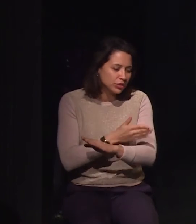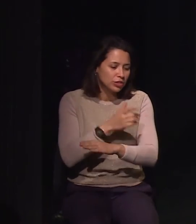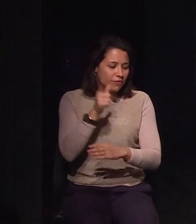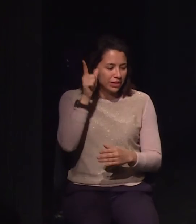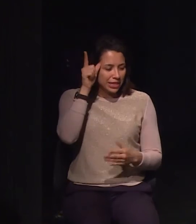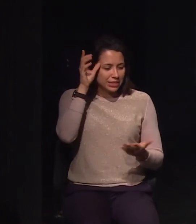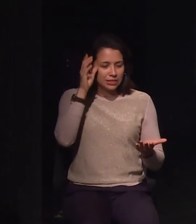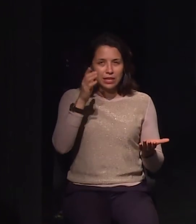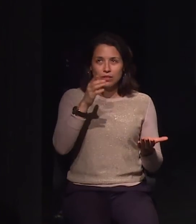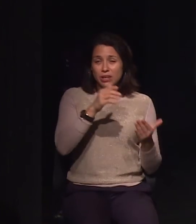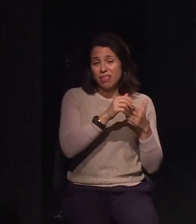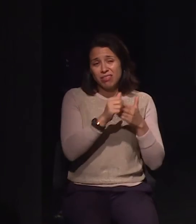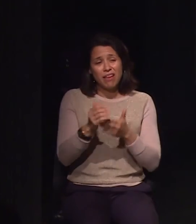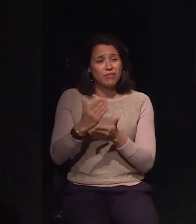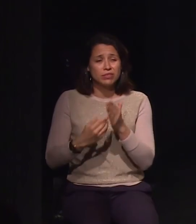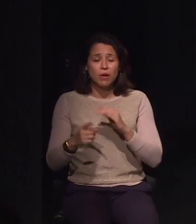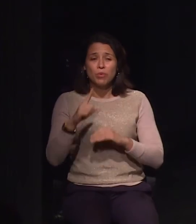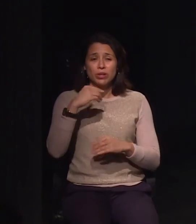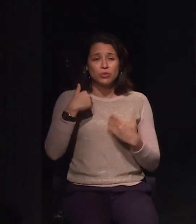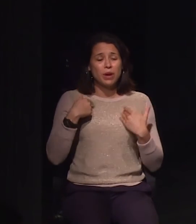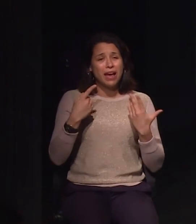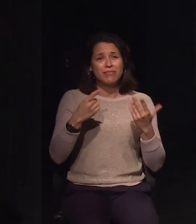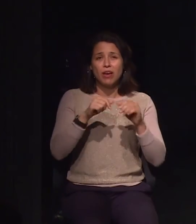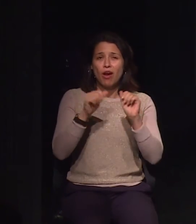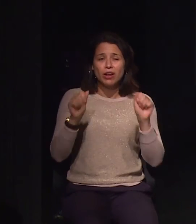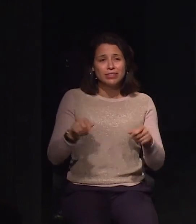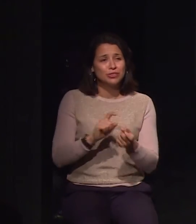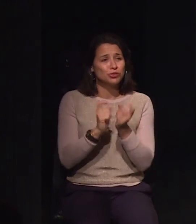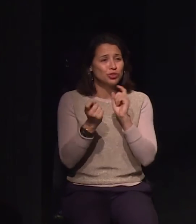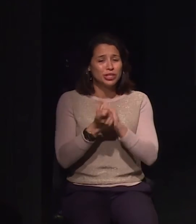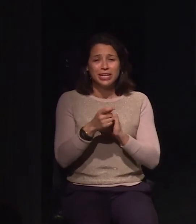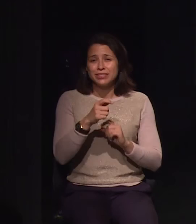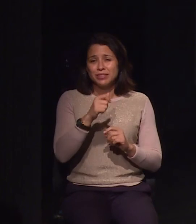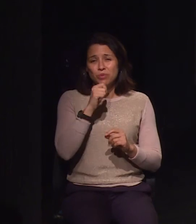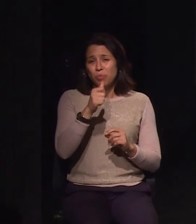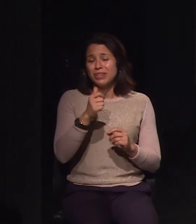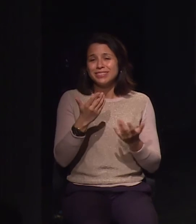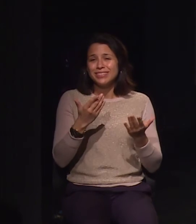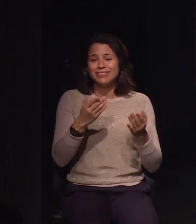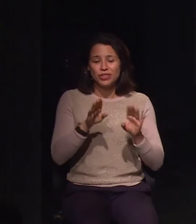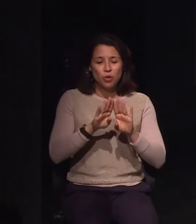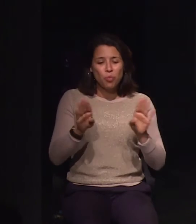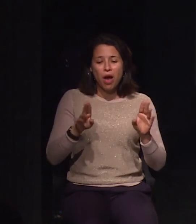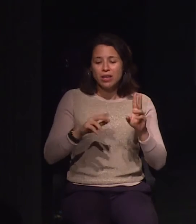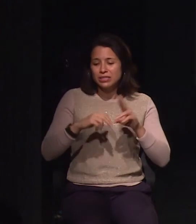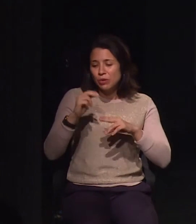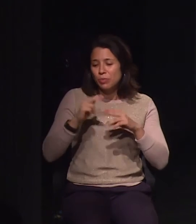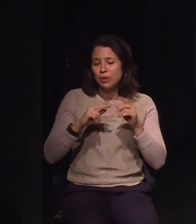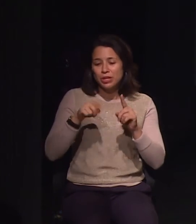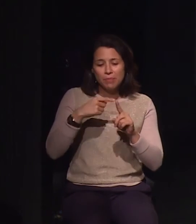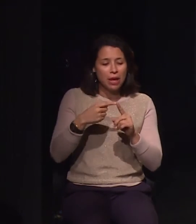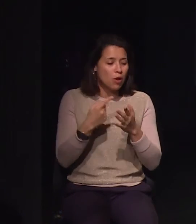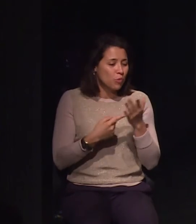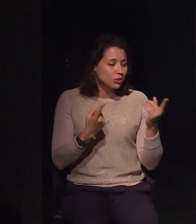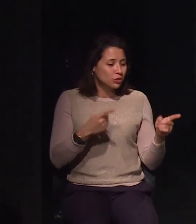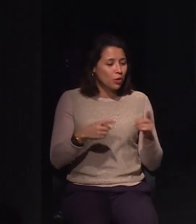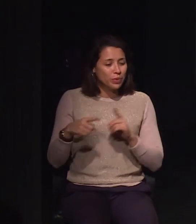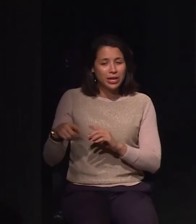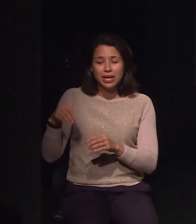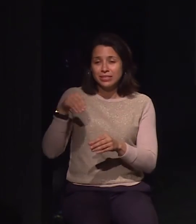It wasn’t Philip Johnson and walls were built about what’s going on inside completely,